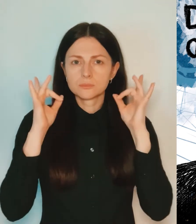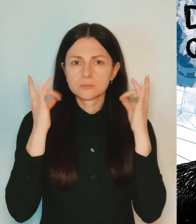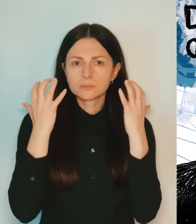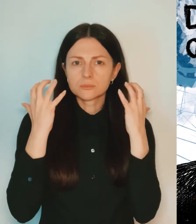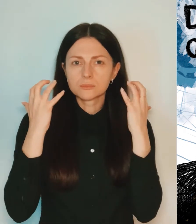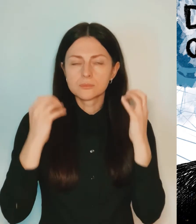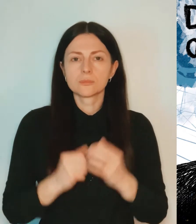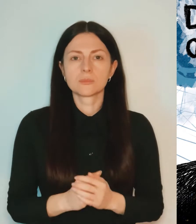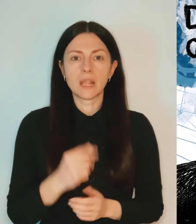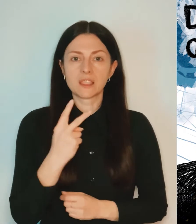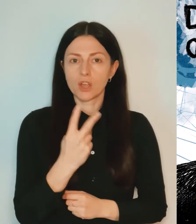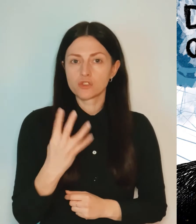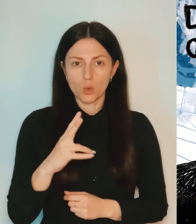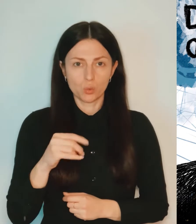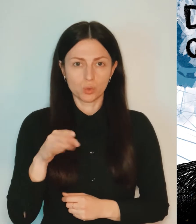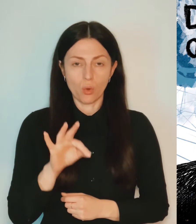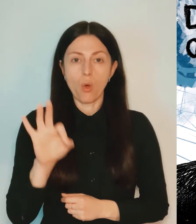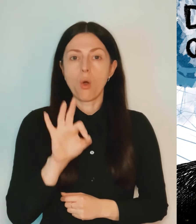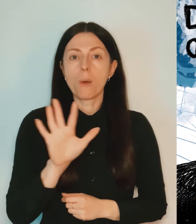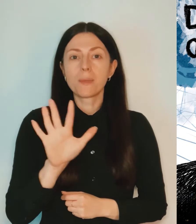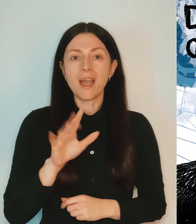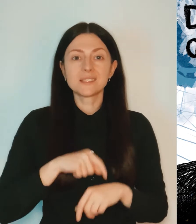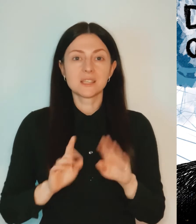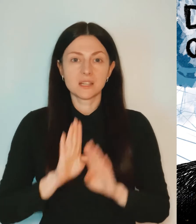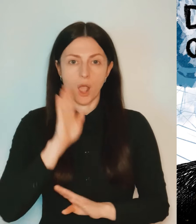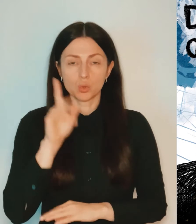On February 24th, at 5 am, russia attacked Ukraine.